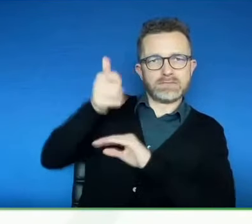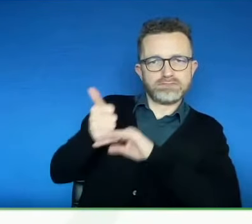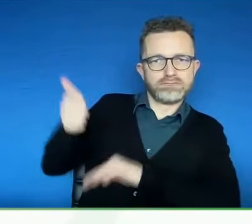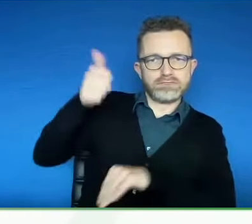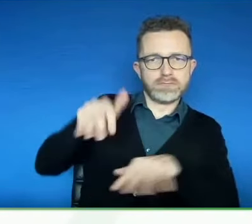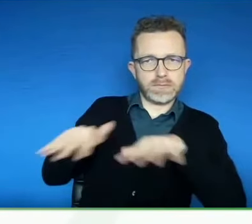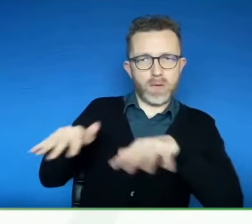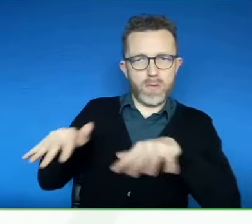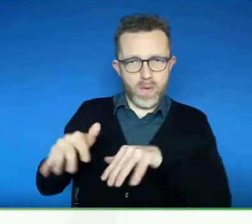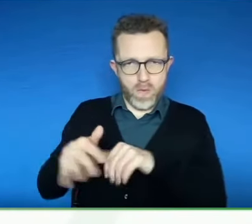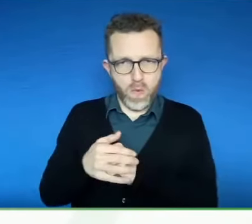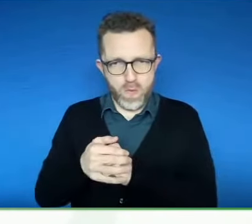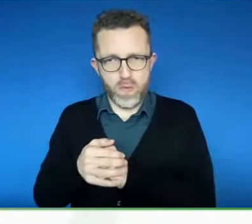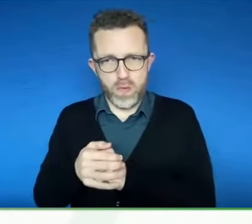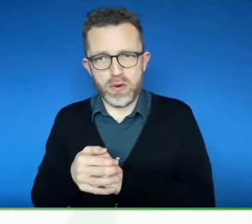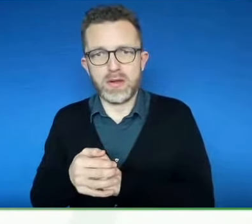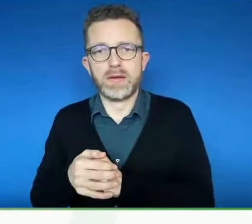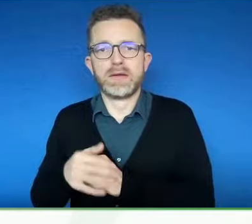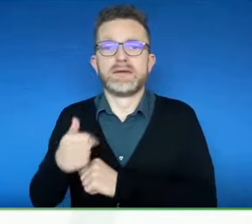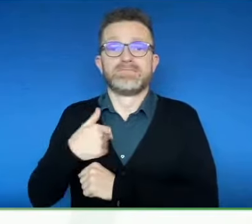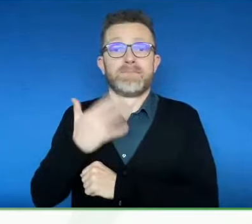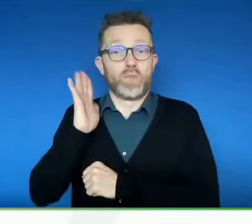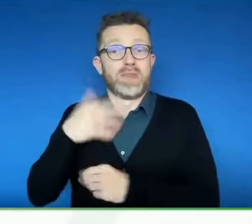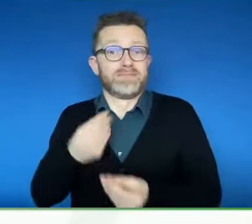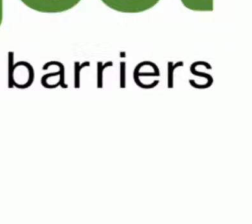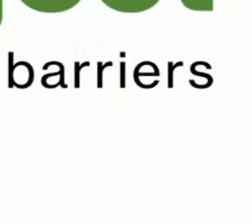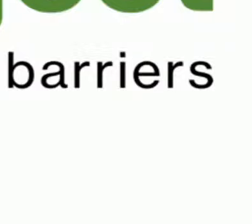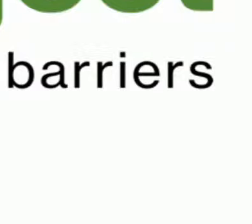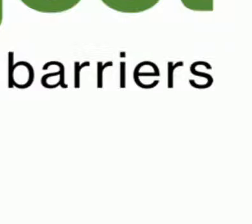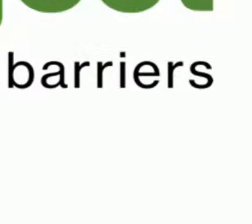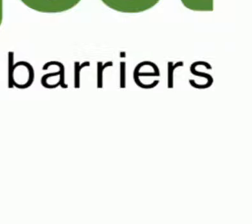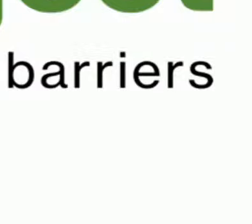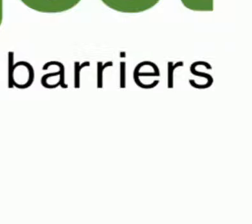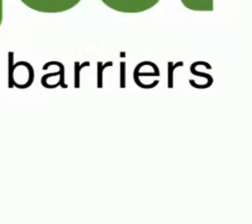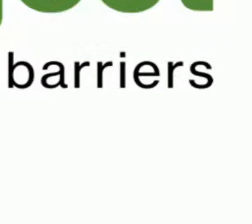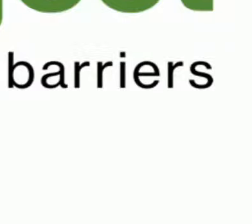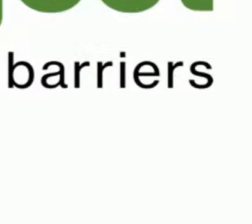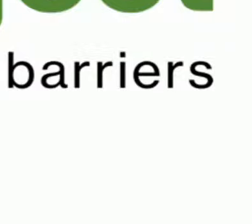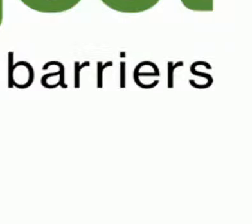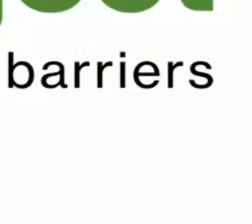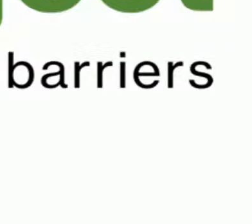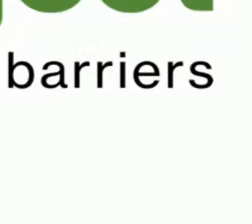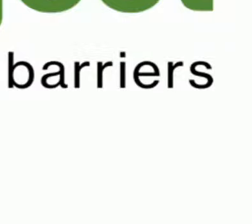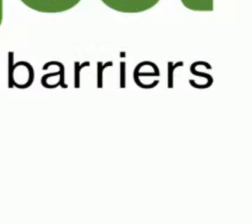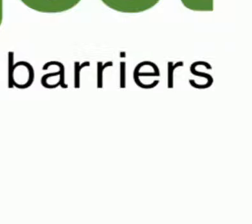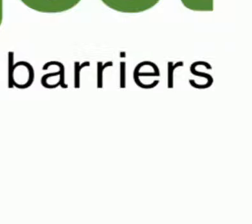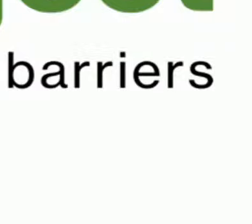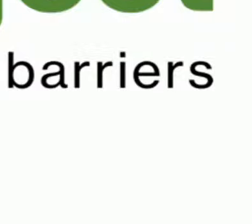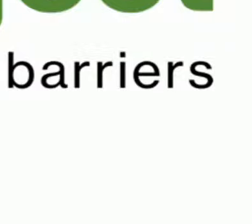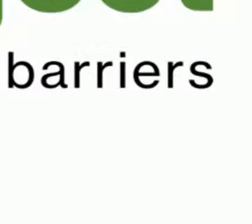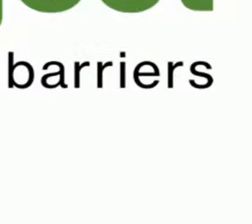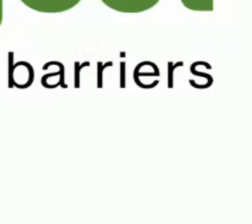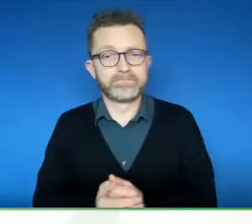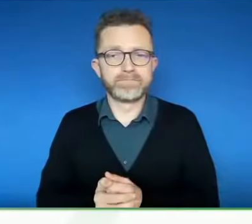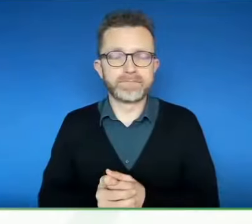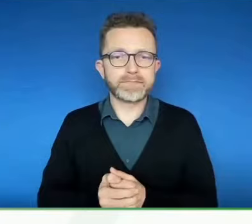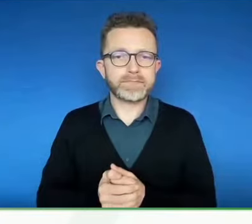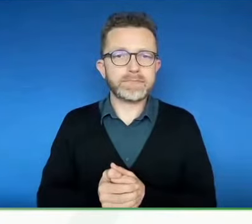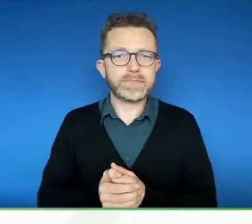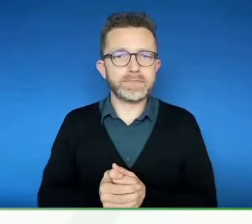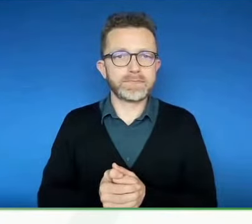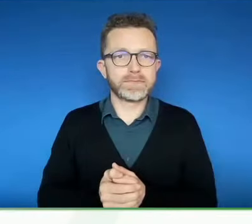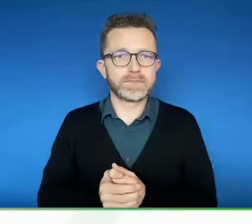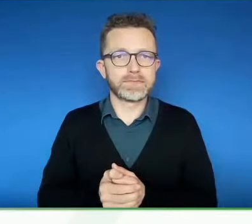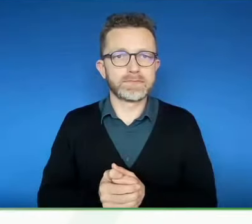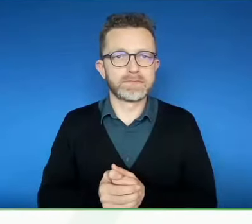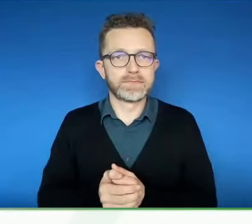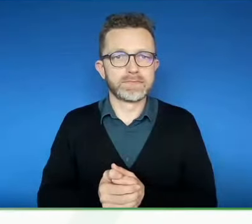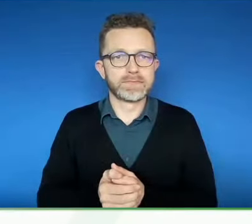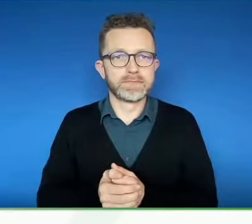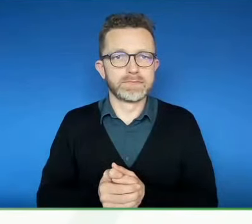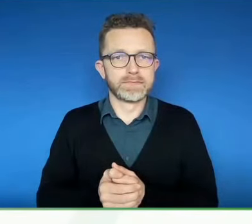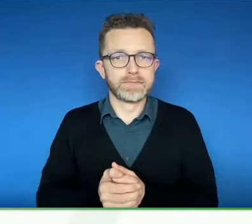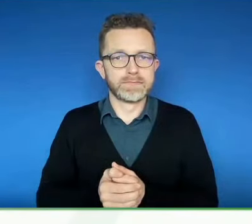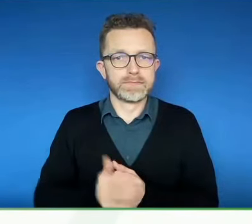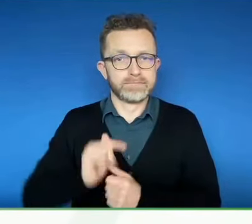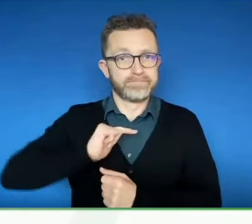Hello, I am a white woman with her and I were eyeglasses.